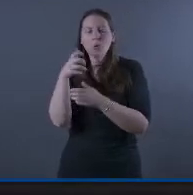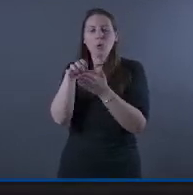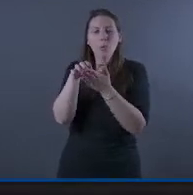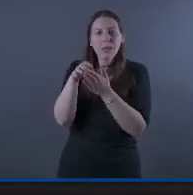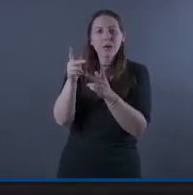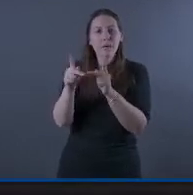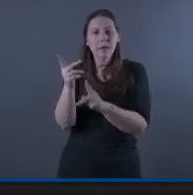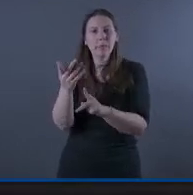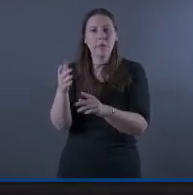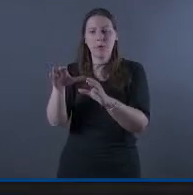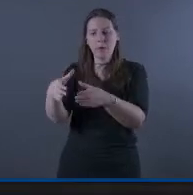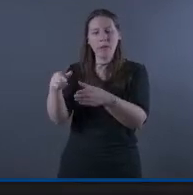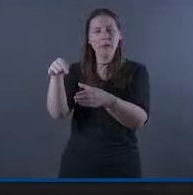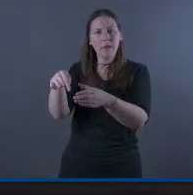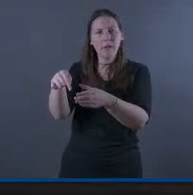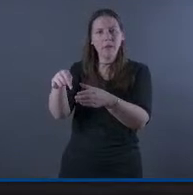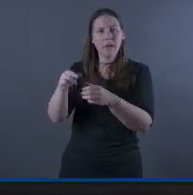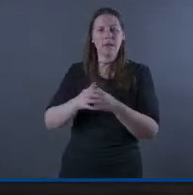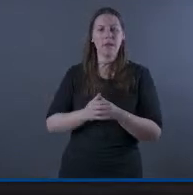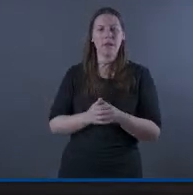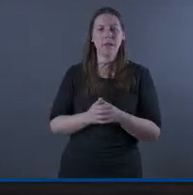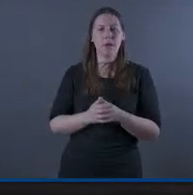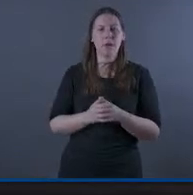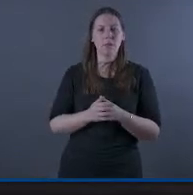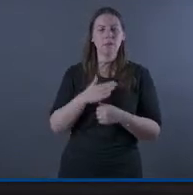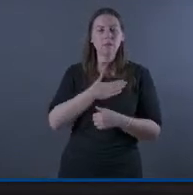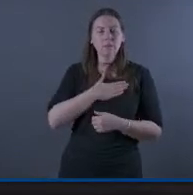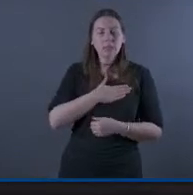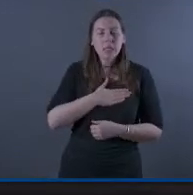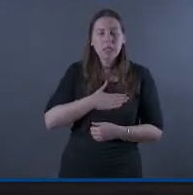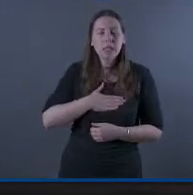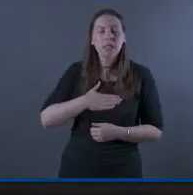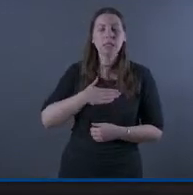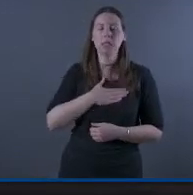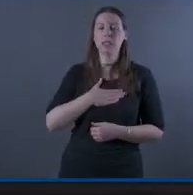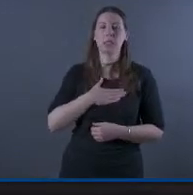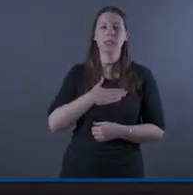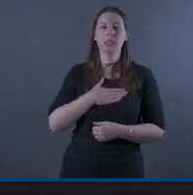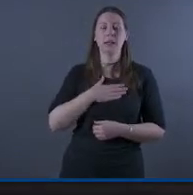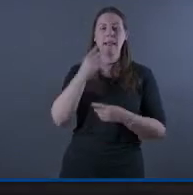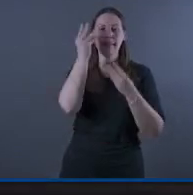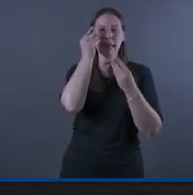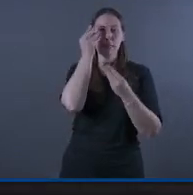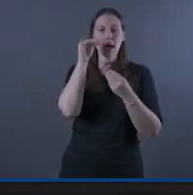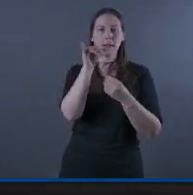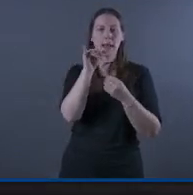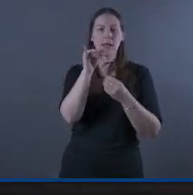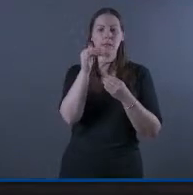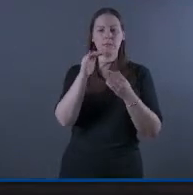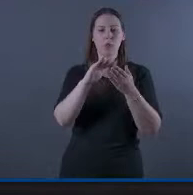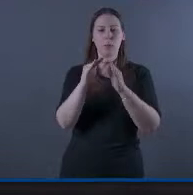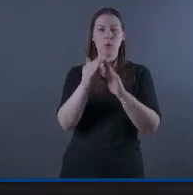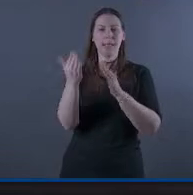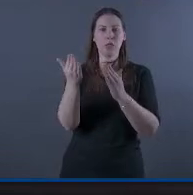in our community, so please, please do your part. If you have the option to get the vaccine, don't just think about yourself.